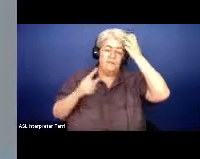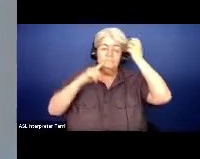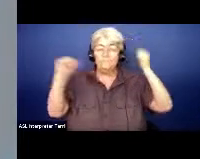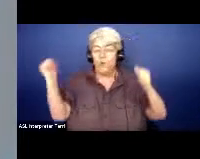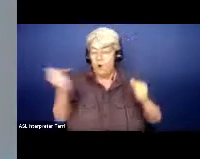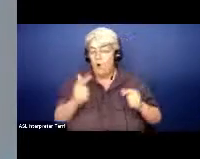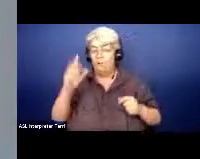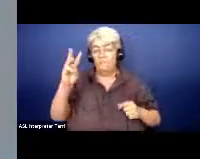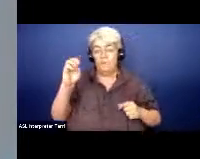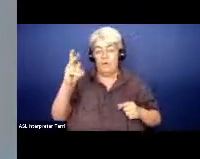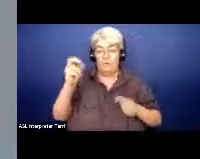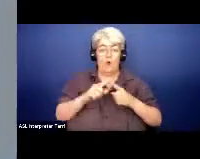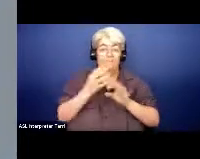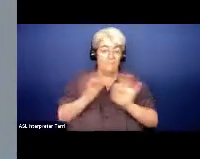to the public. If this is your first